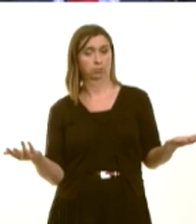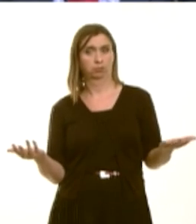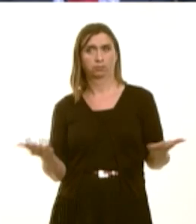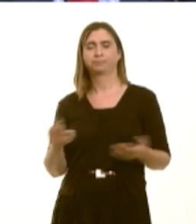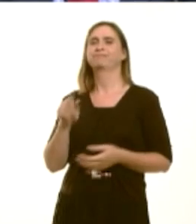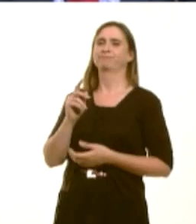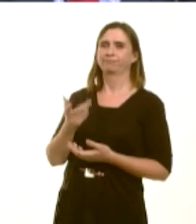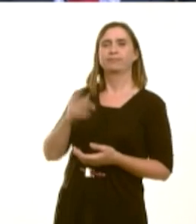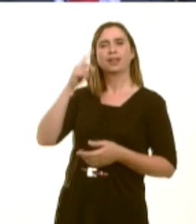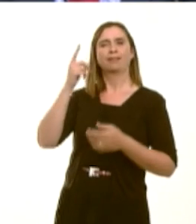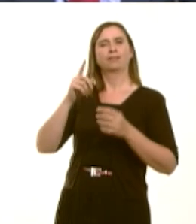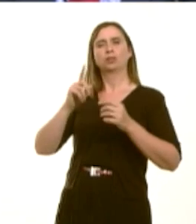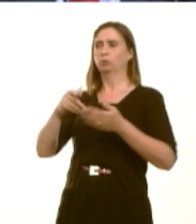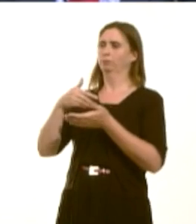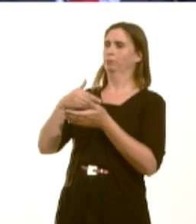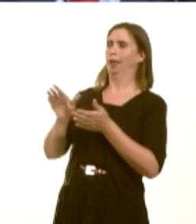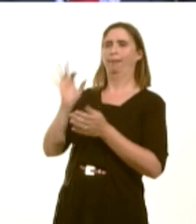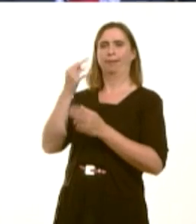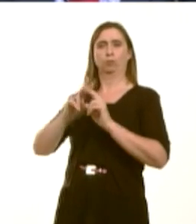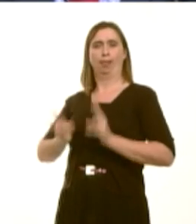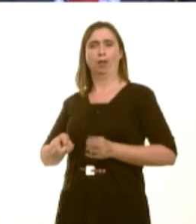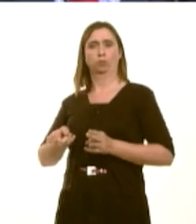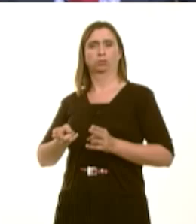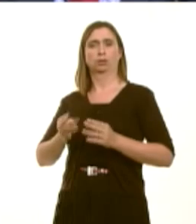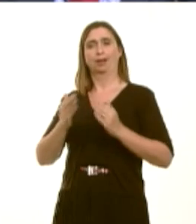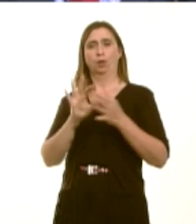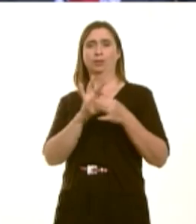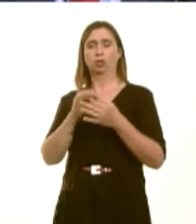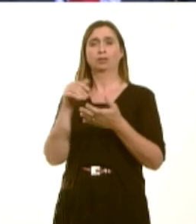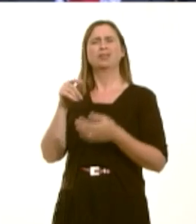that you sell off your social housing. Apparently, if you sell off one house, it generates enough